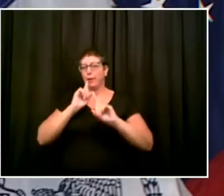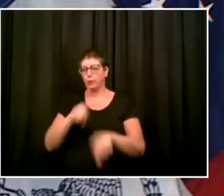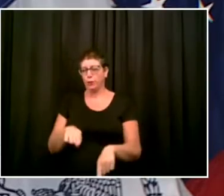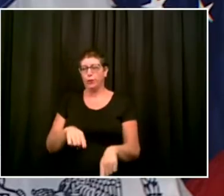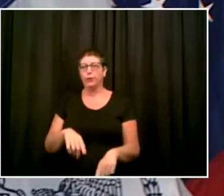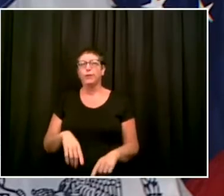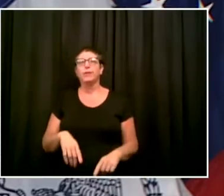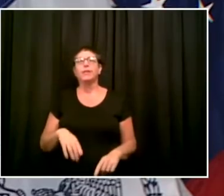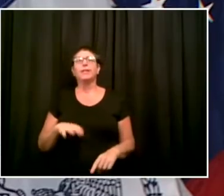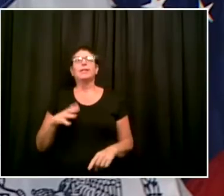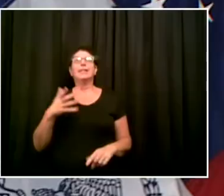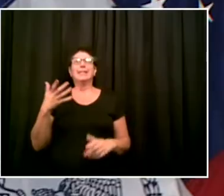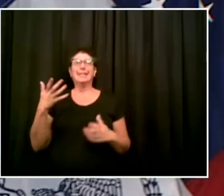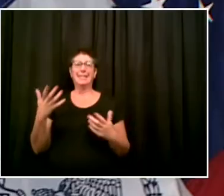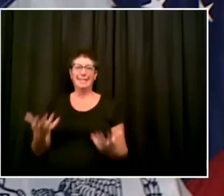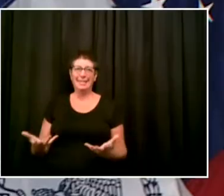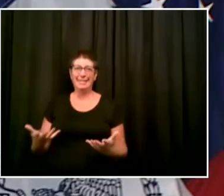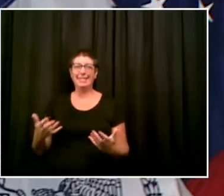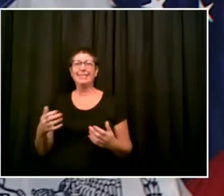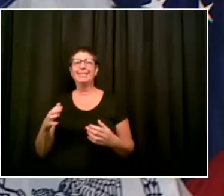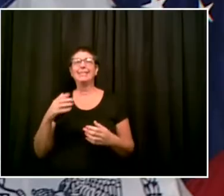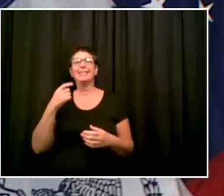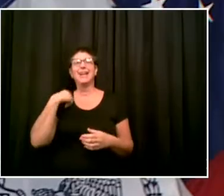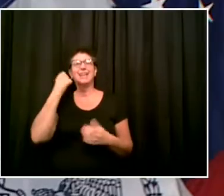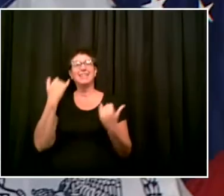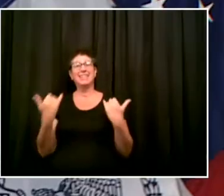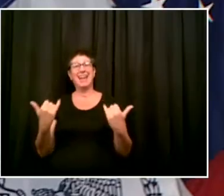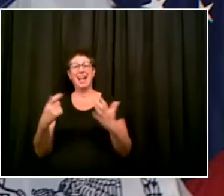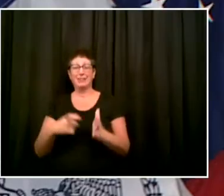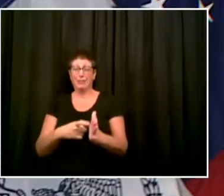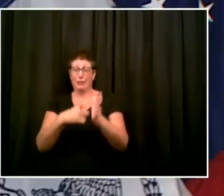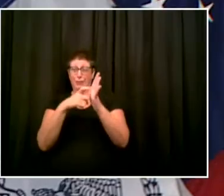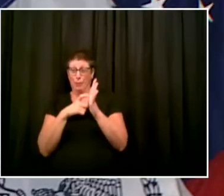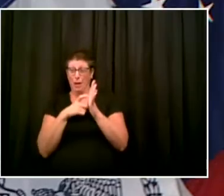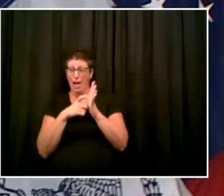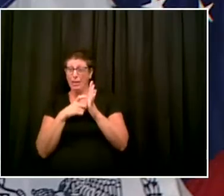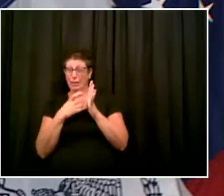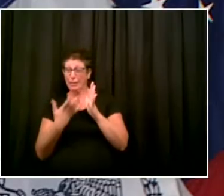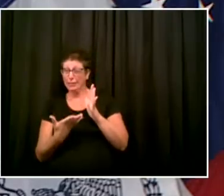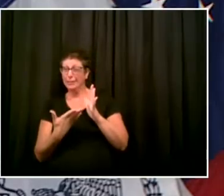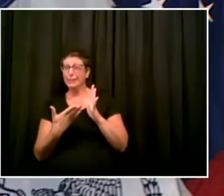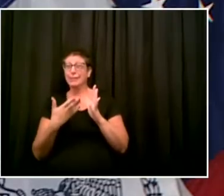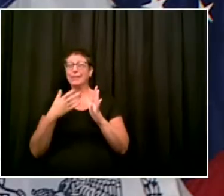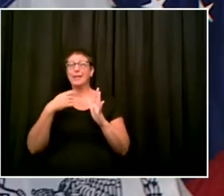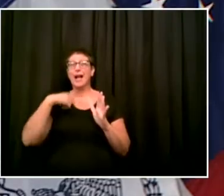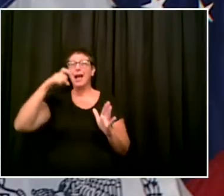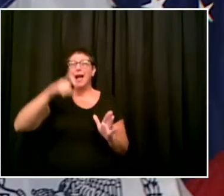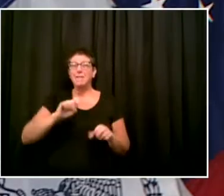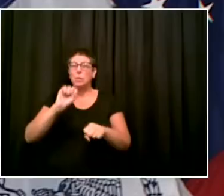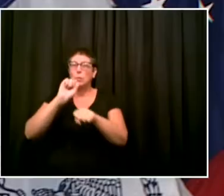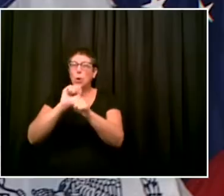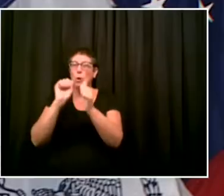IS THIS AN EFFECTIVE WAY TO MAKES UREETHY ARE SAFE AND IN COMPLIANCE AT